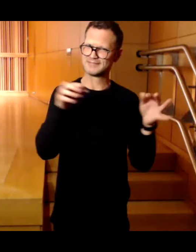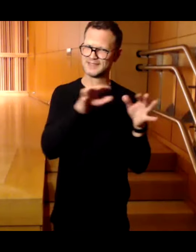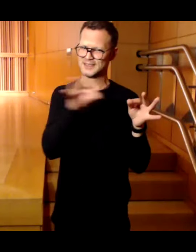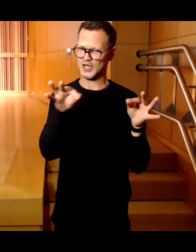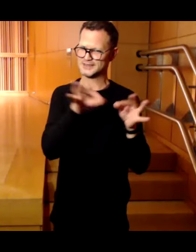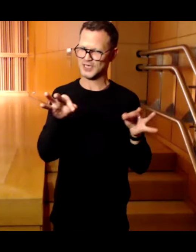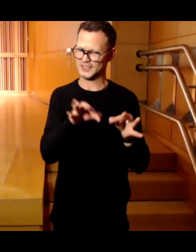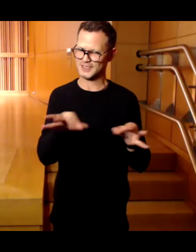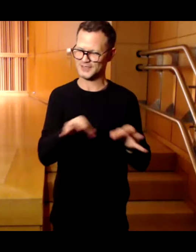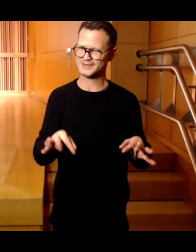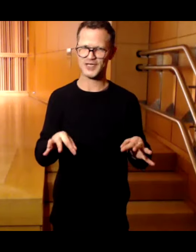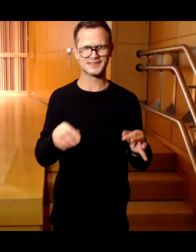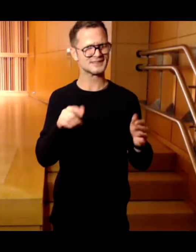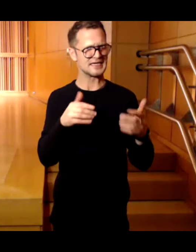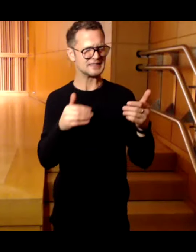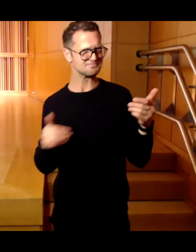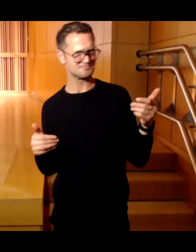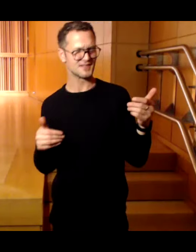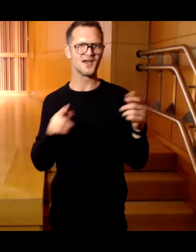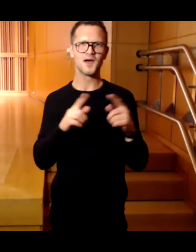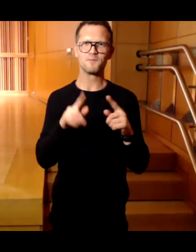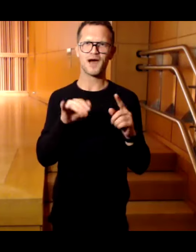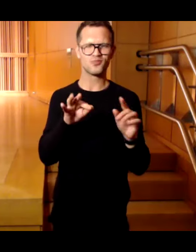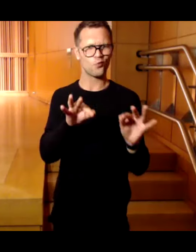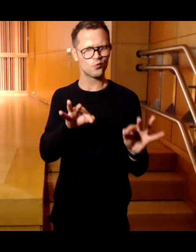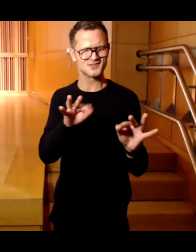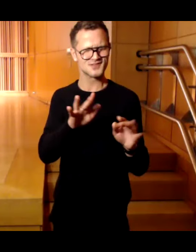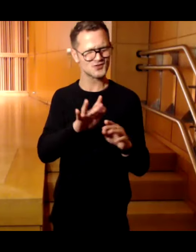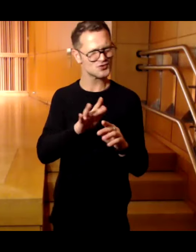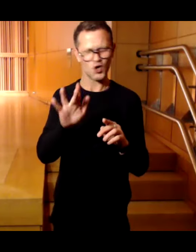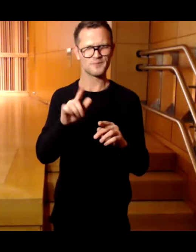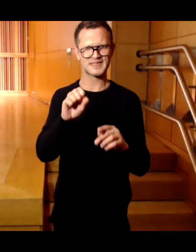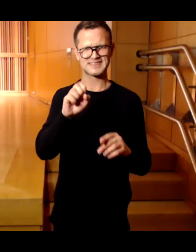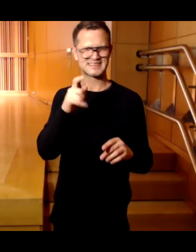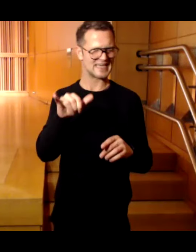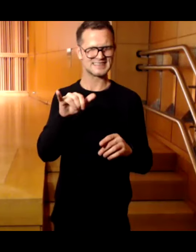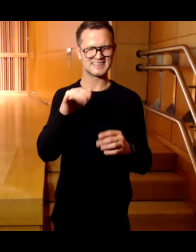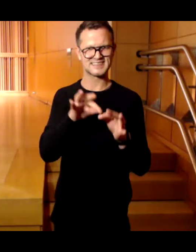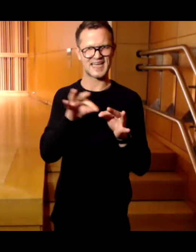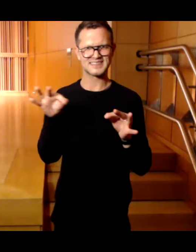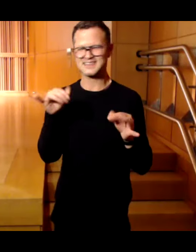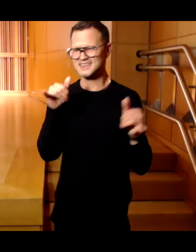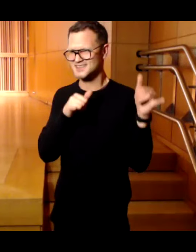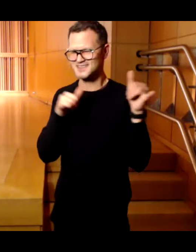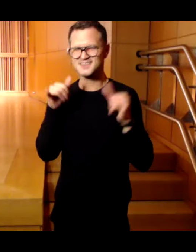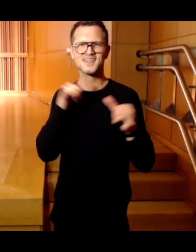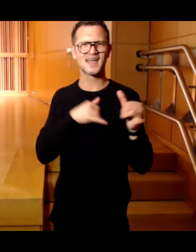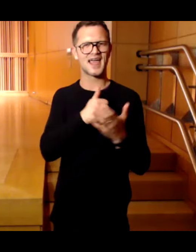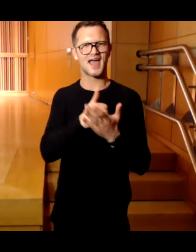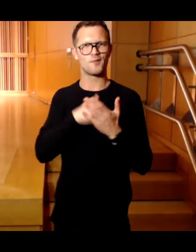Those razor-sharp and sexy sentences helped me make sense of my own becomings.